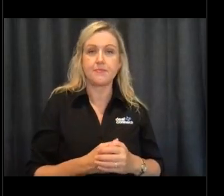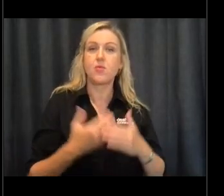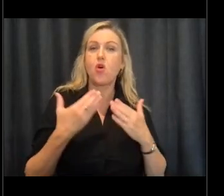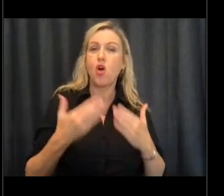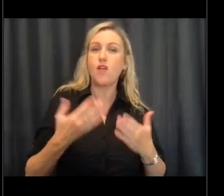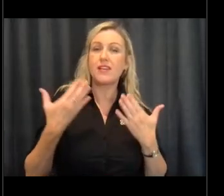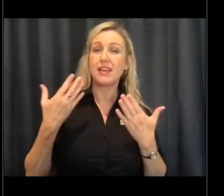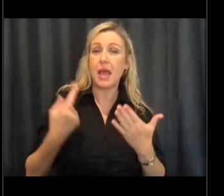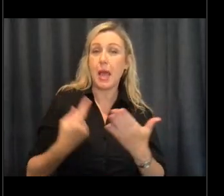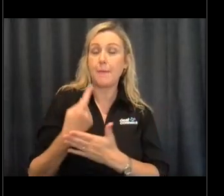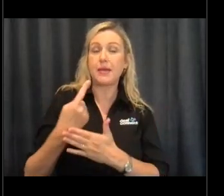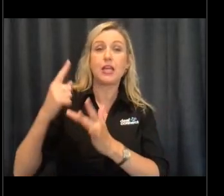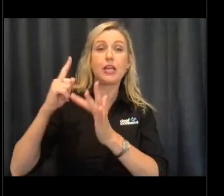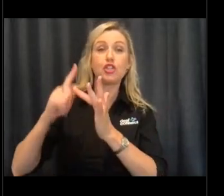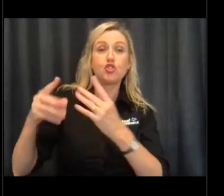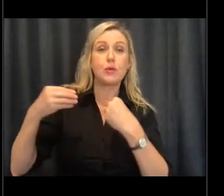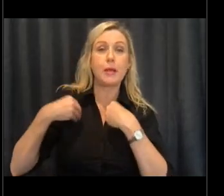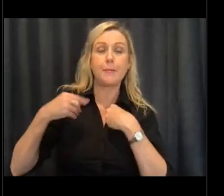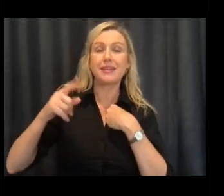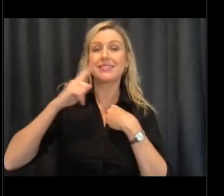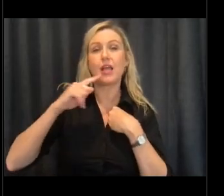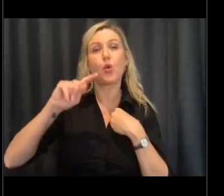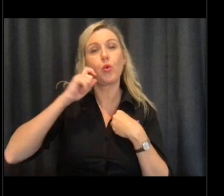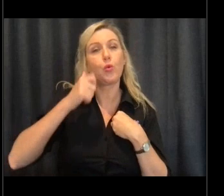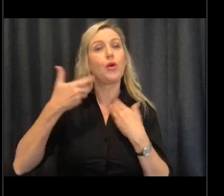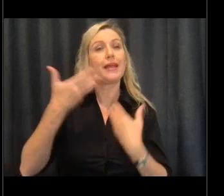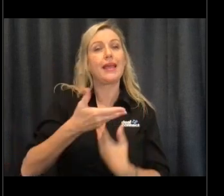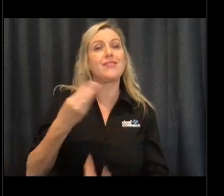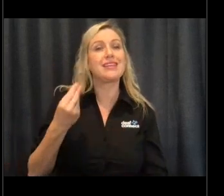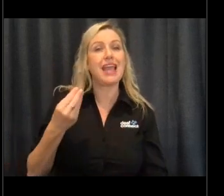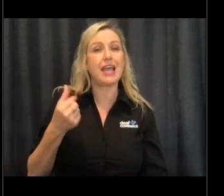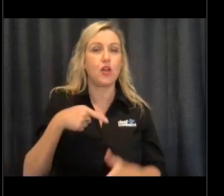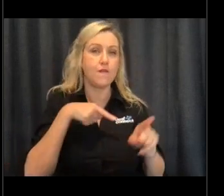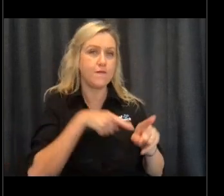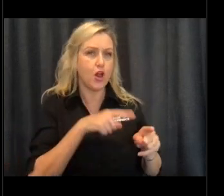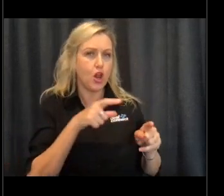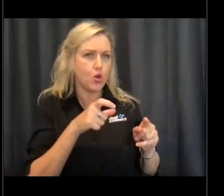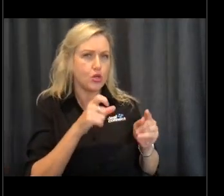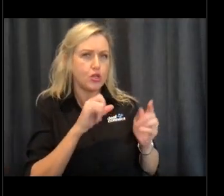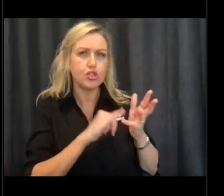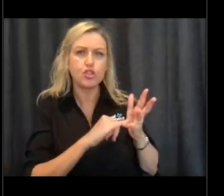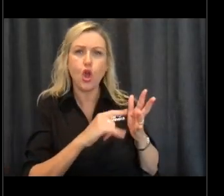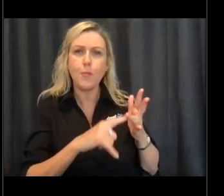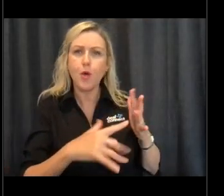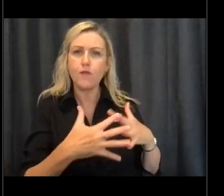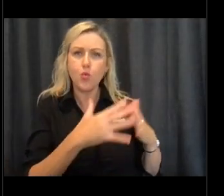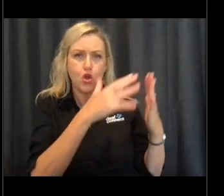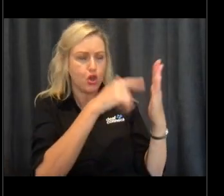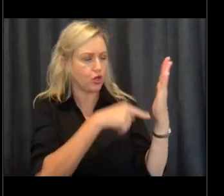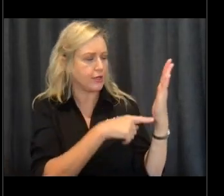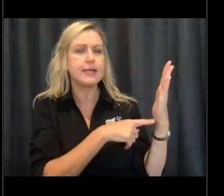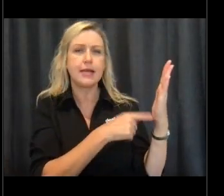to do a cash settlement based on the scope of works or you might decide you want a cash